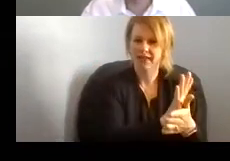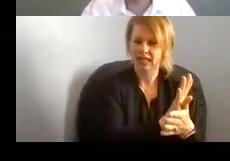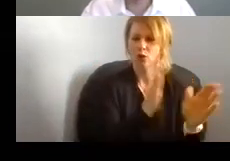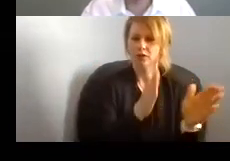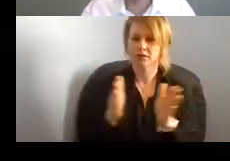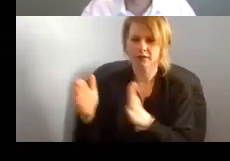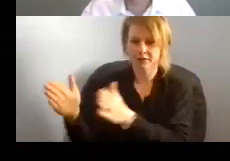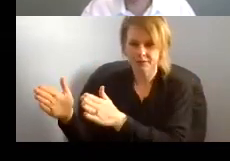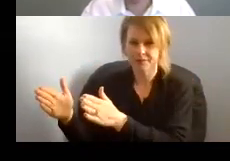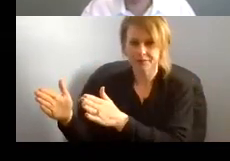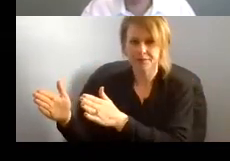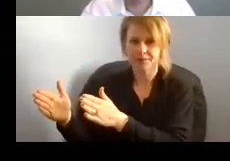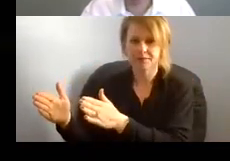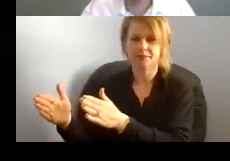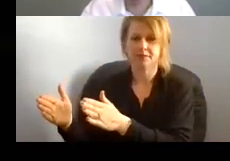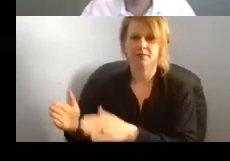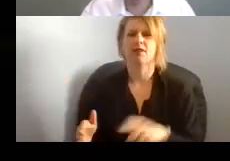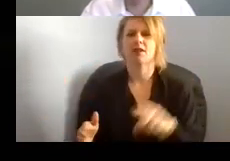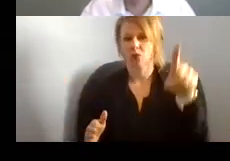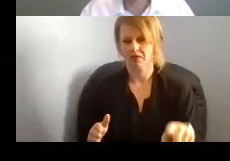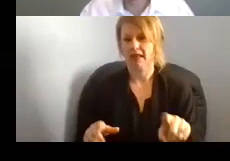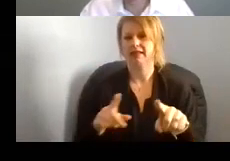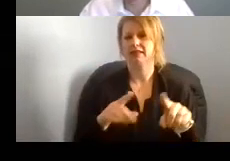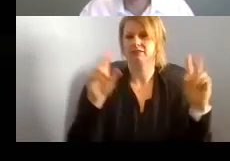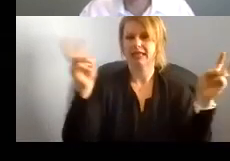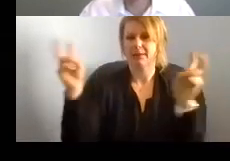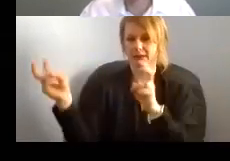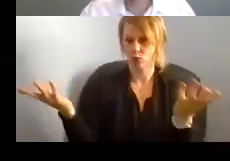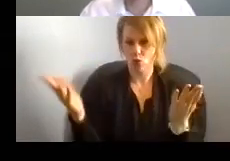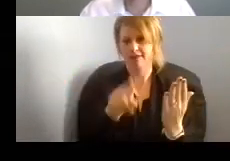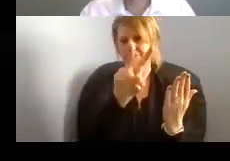the six sections are listed in this slide. Each of the videos is also accompanied